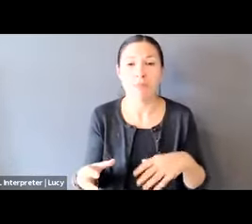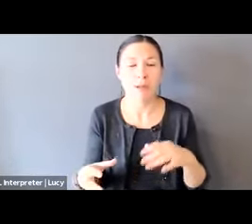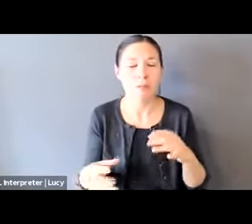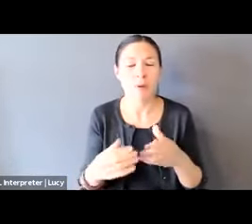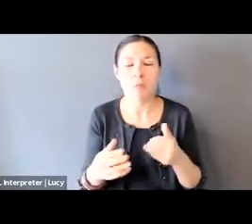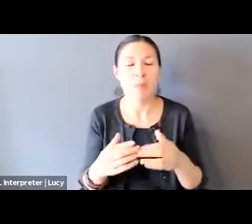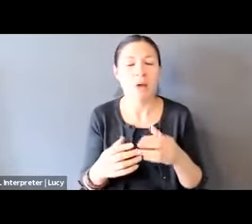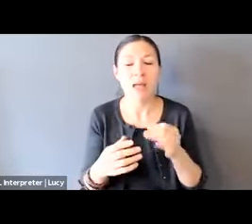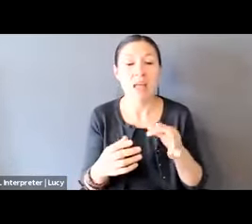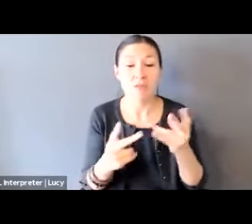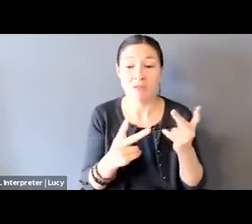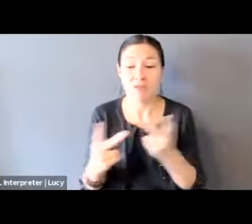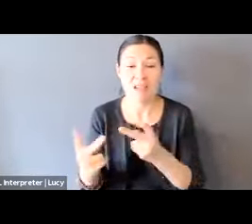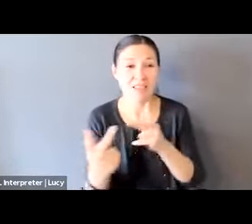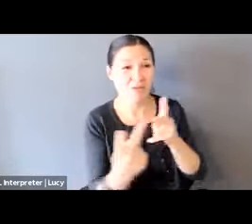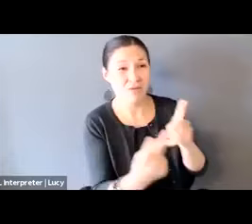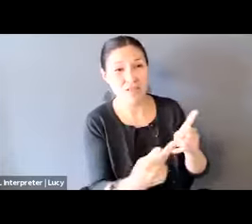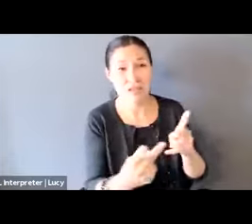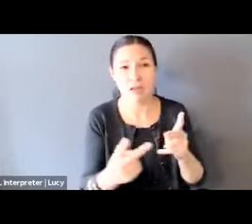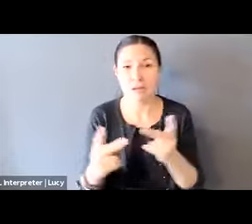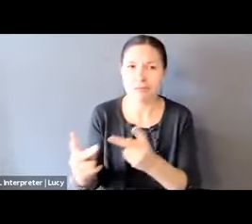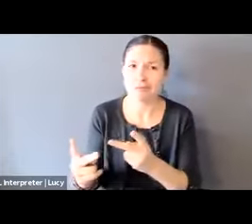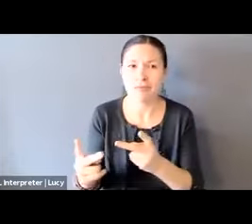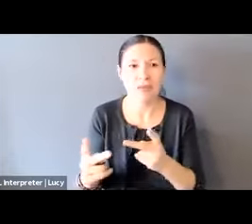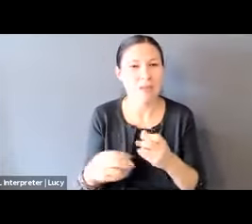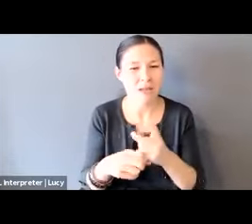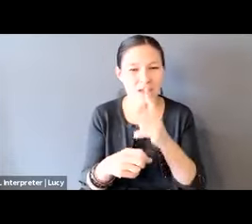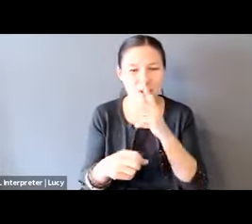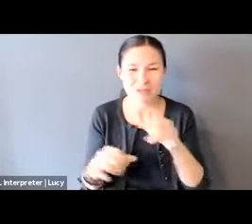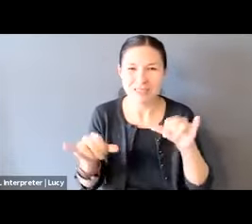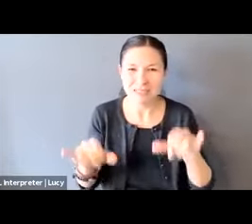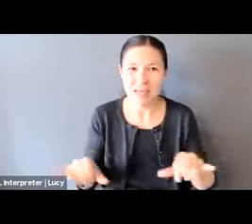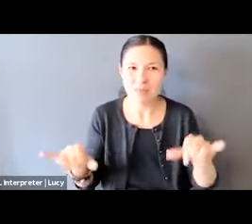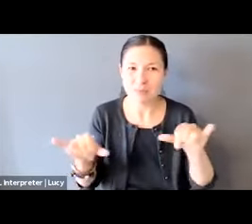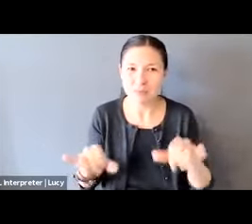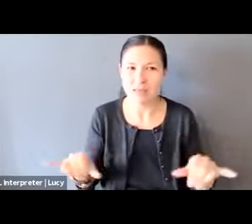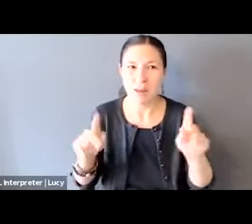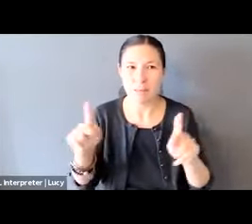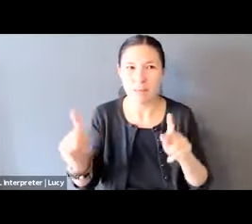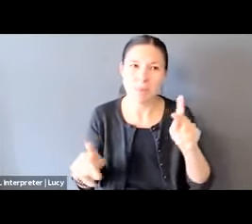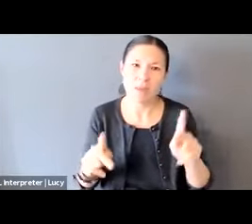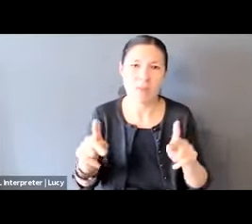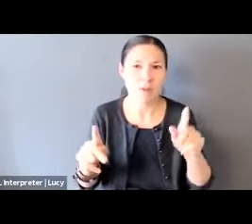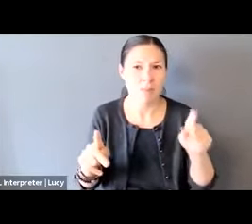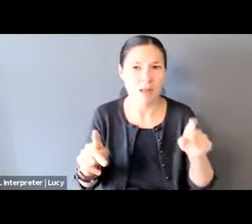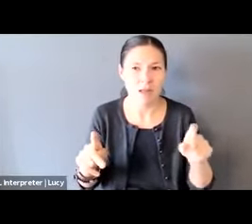to stick to the same people over time.